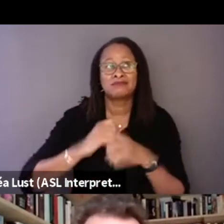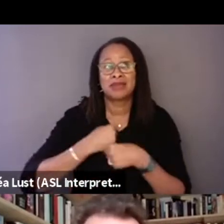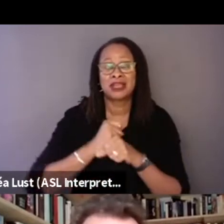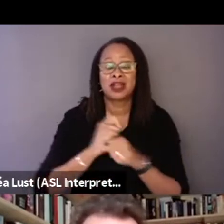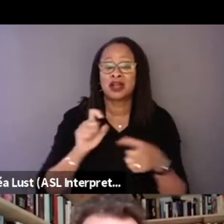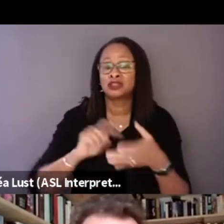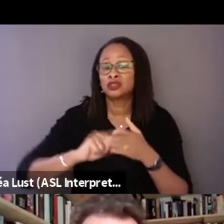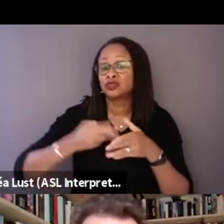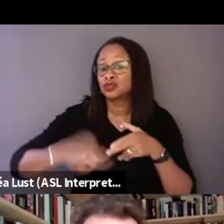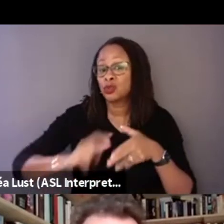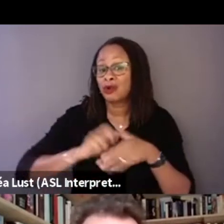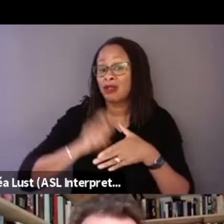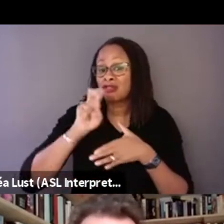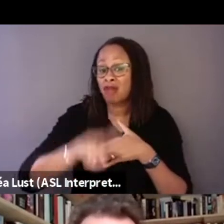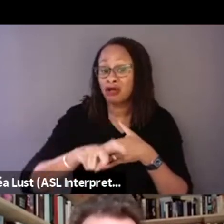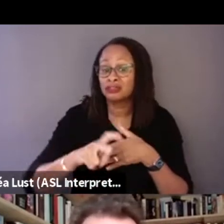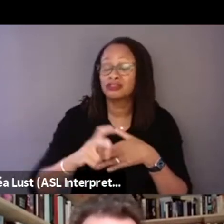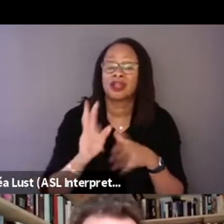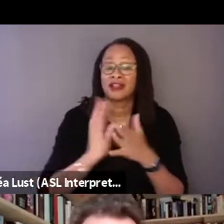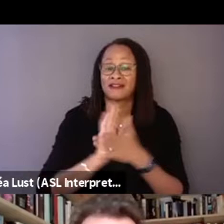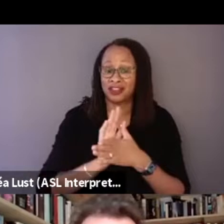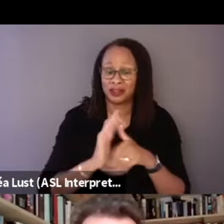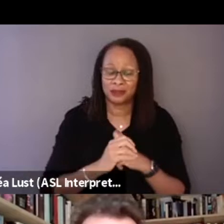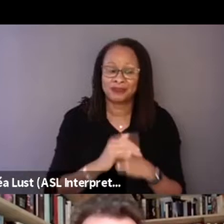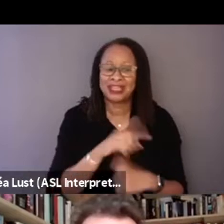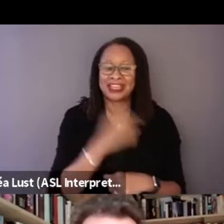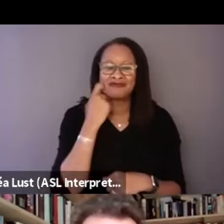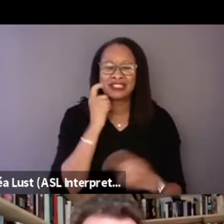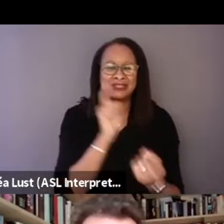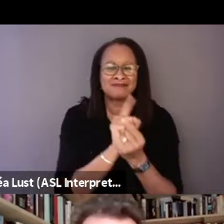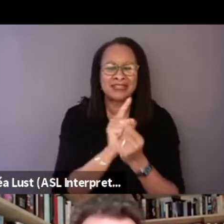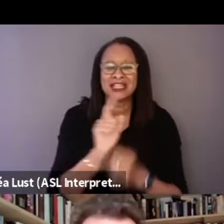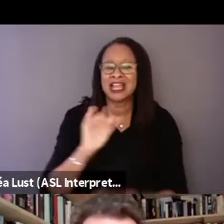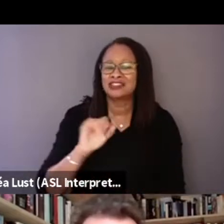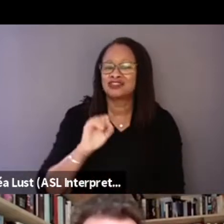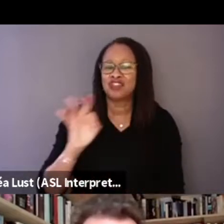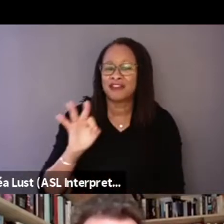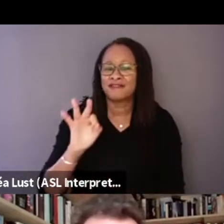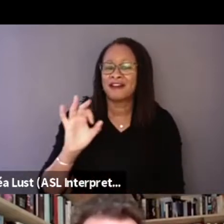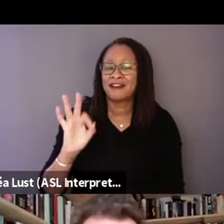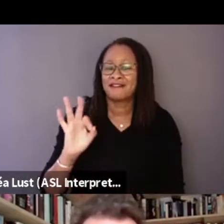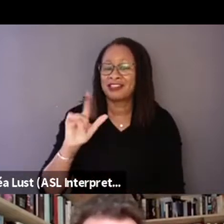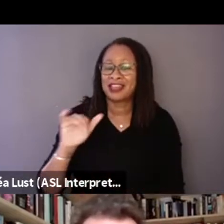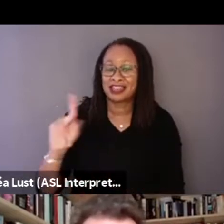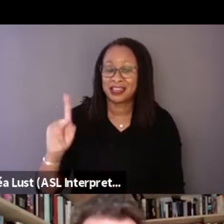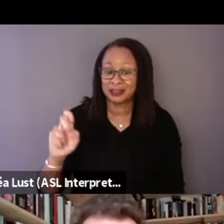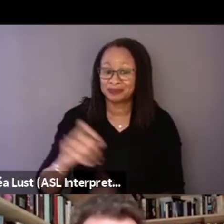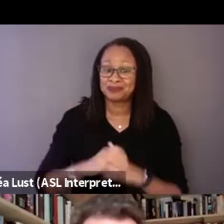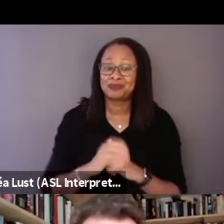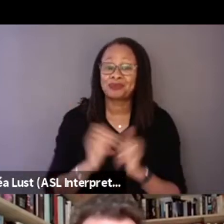Ady had just encountered Senator Jeff Lake on the plane and him and his co-conspirator Liz Jaffe